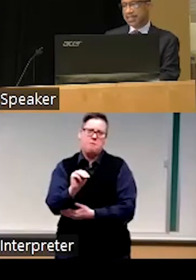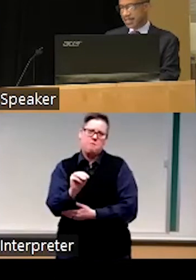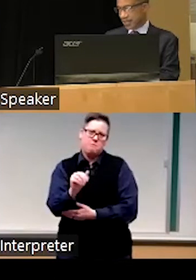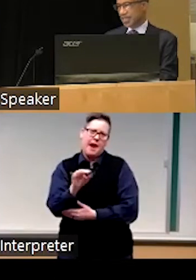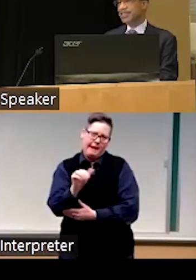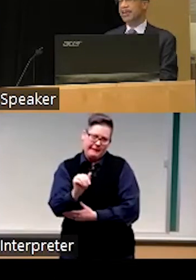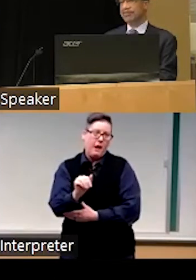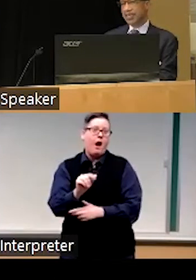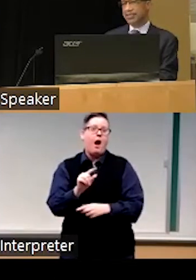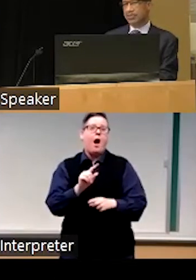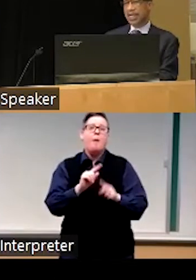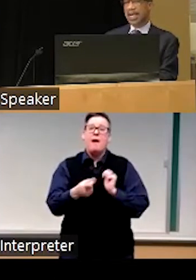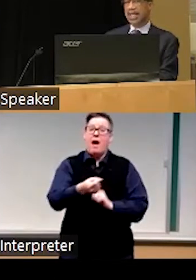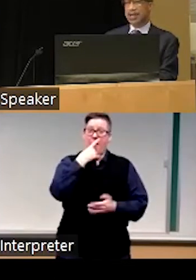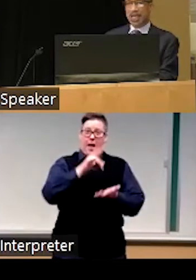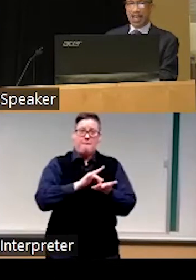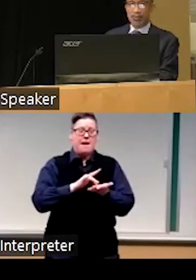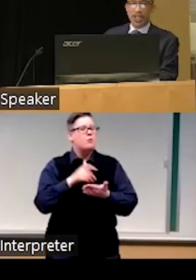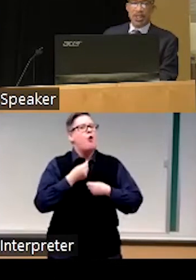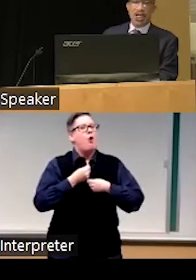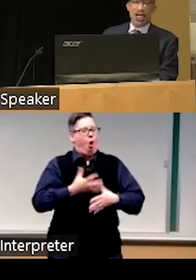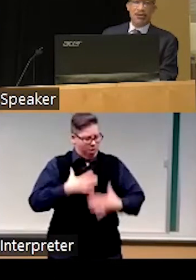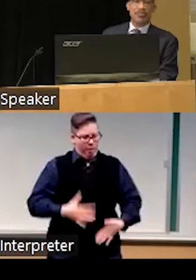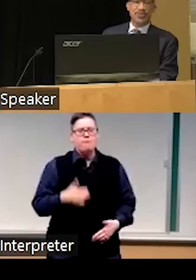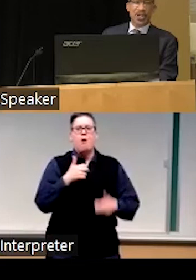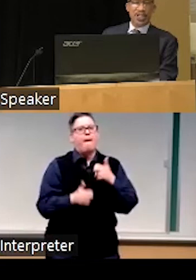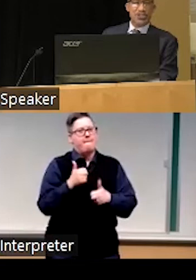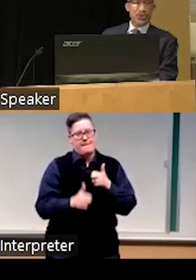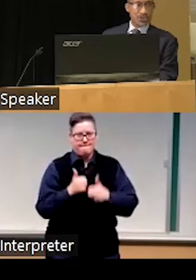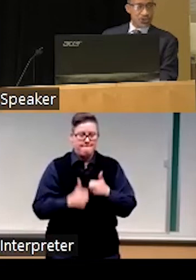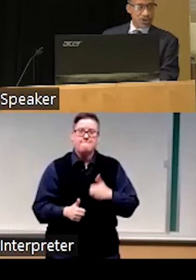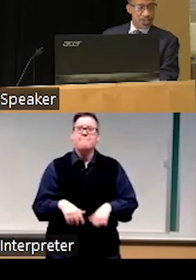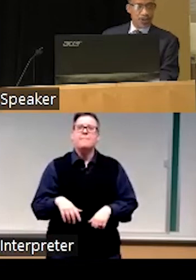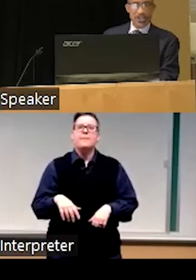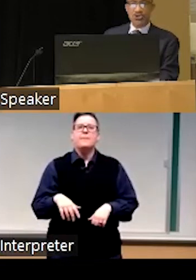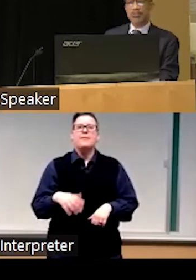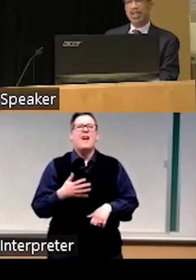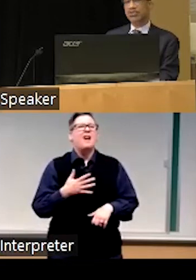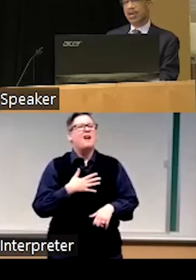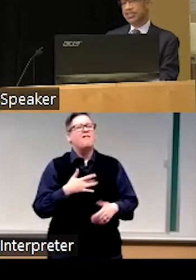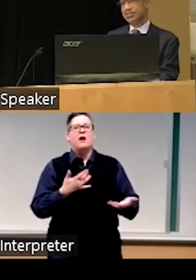had significant side effects to it and he became very sort of discouraged by the treatment tried